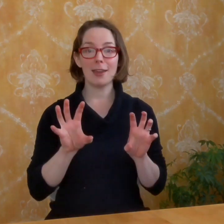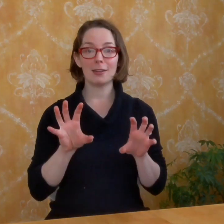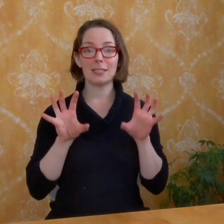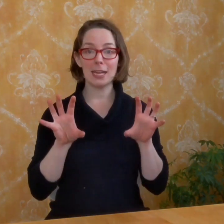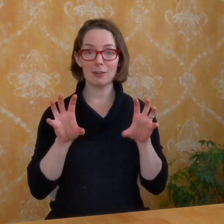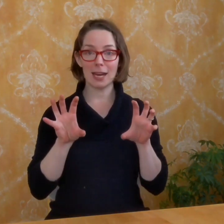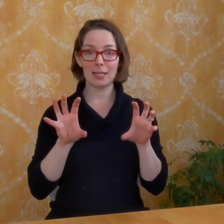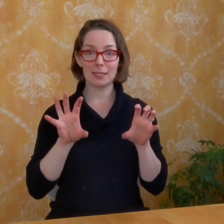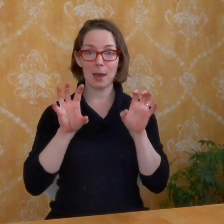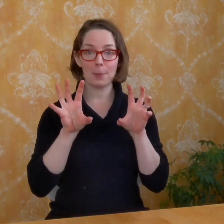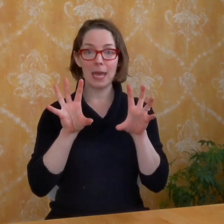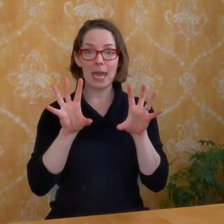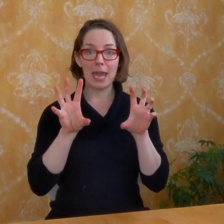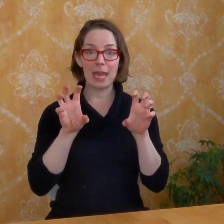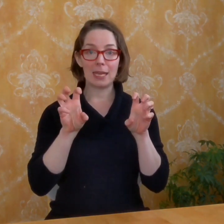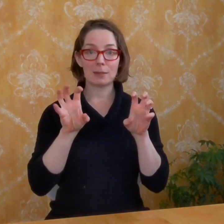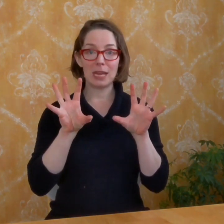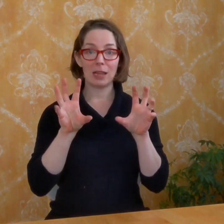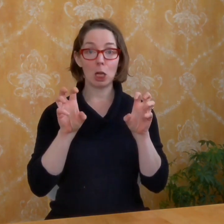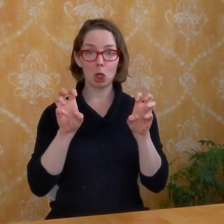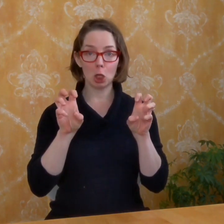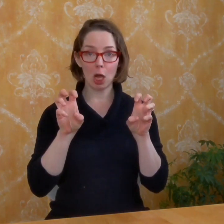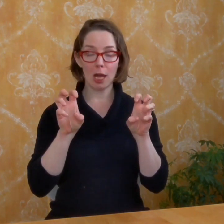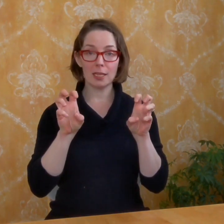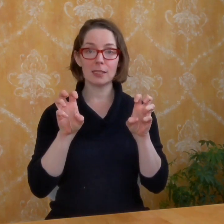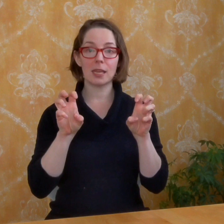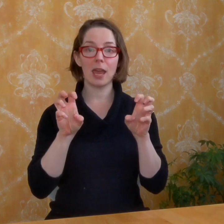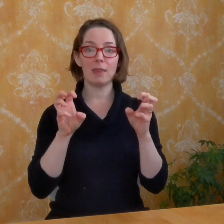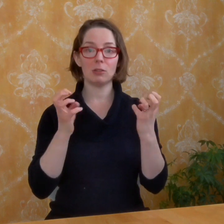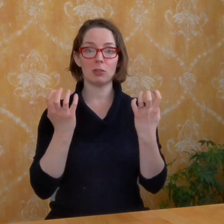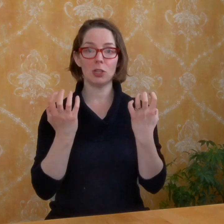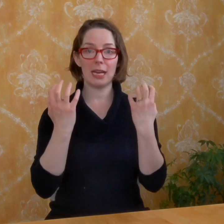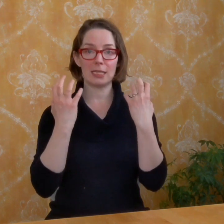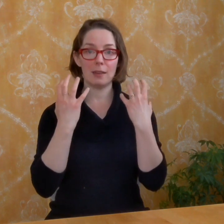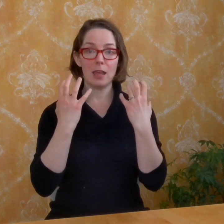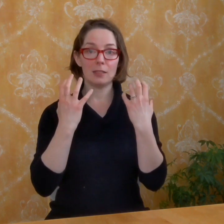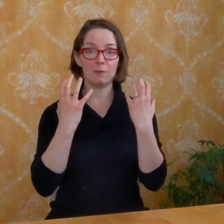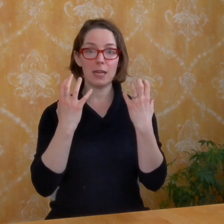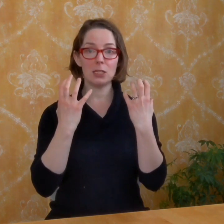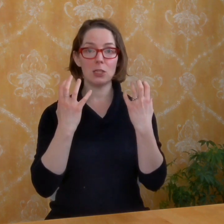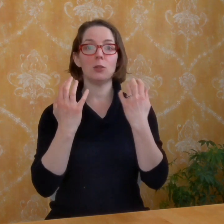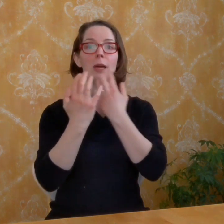are going to take your hands up and make like claws and then turn your hands to face you